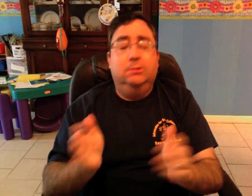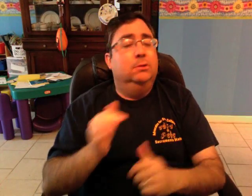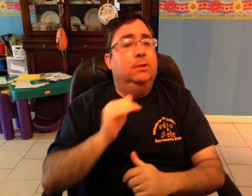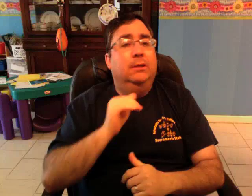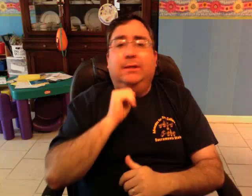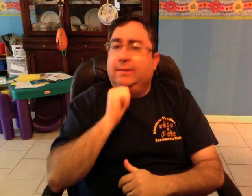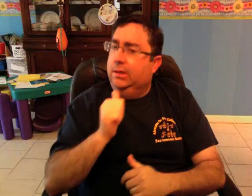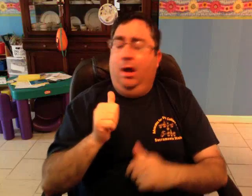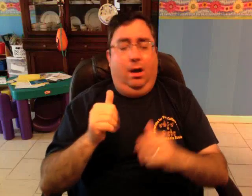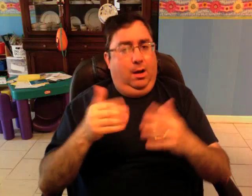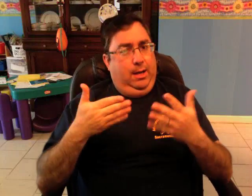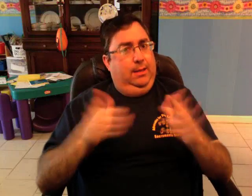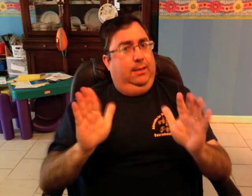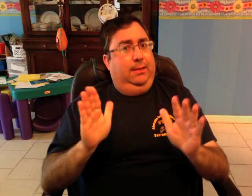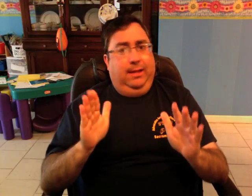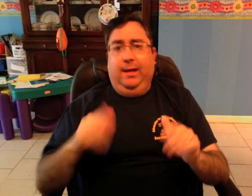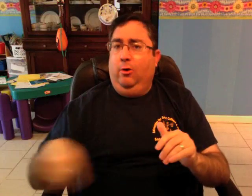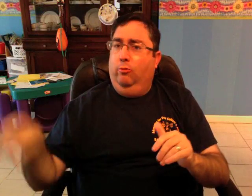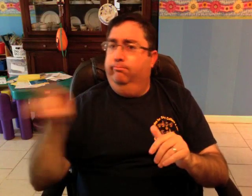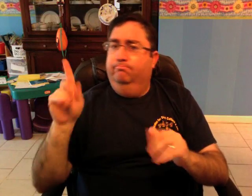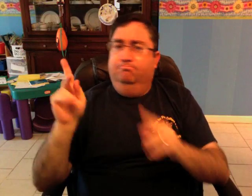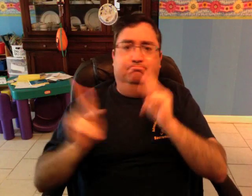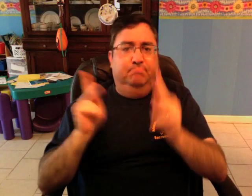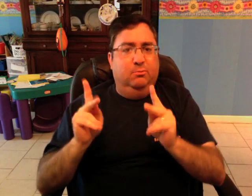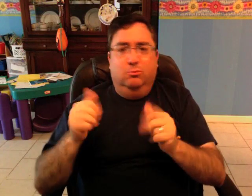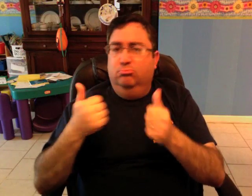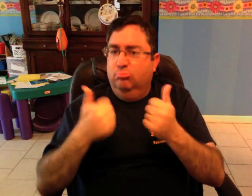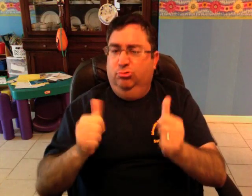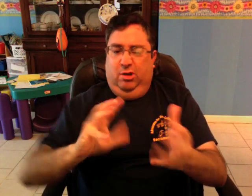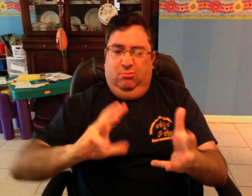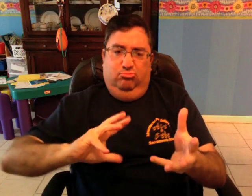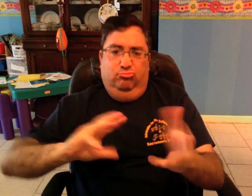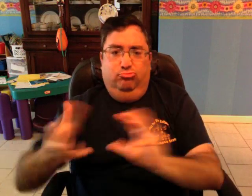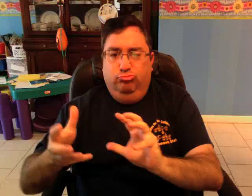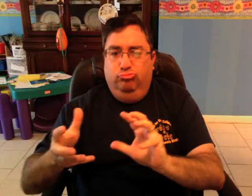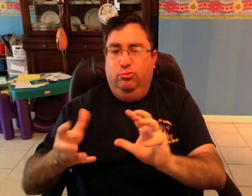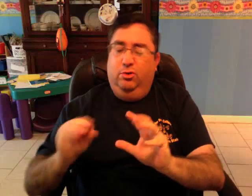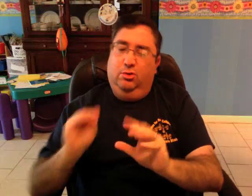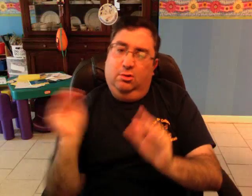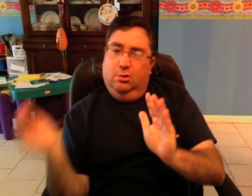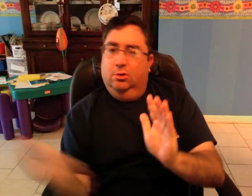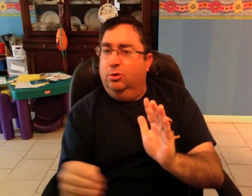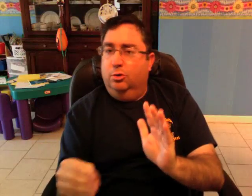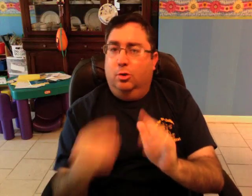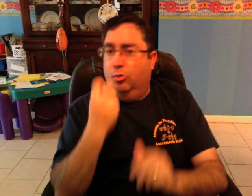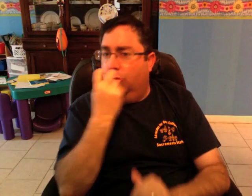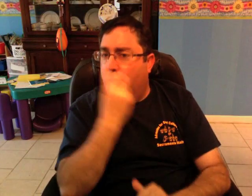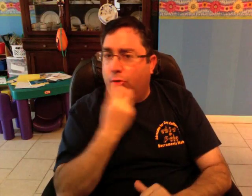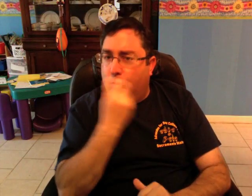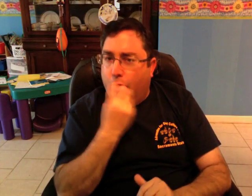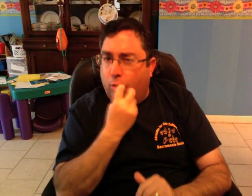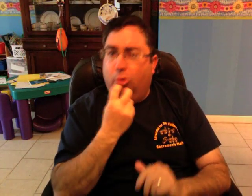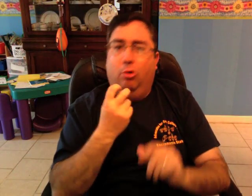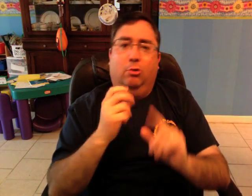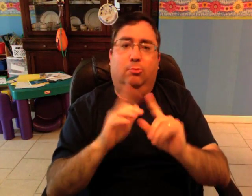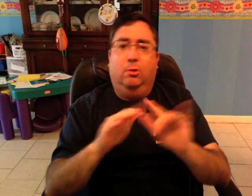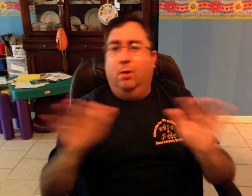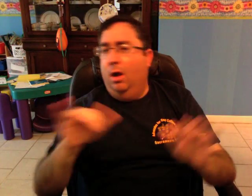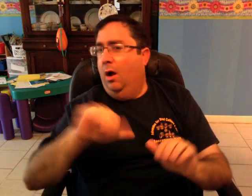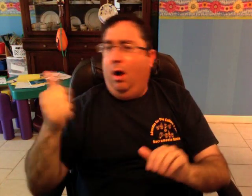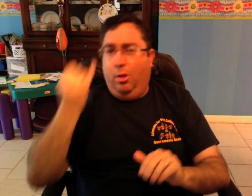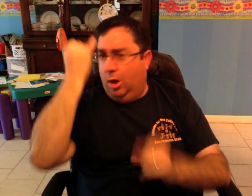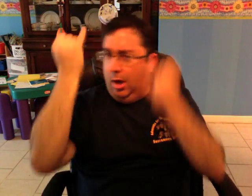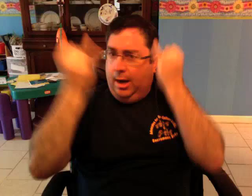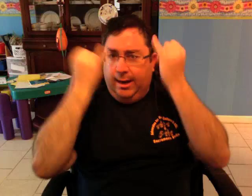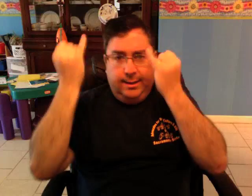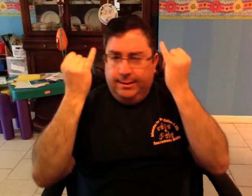and not allow people to insert oral and other ideas into their programs.